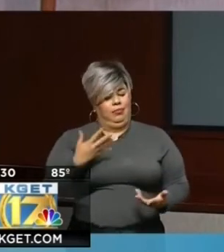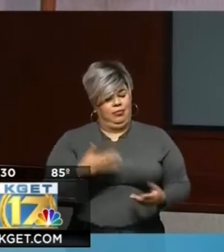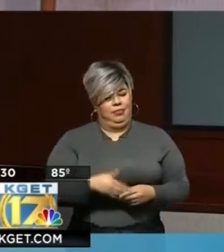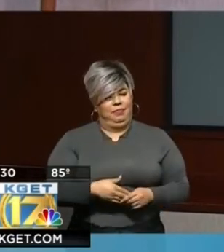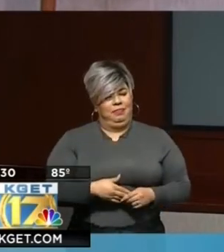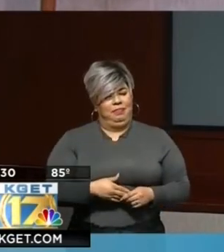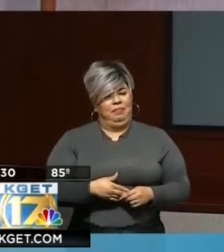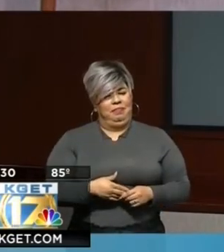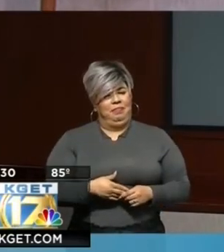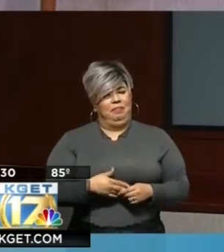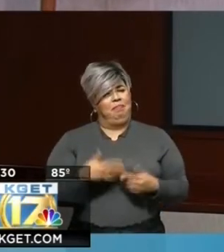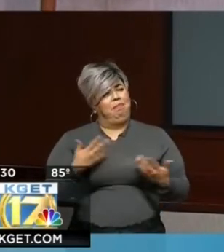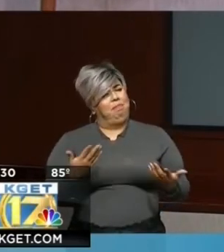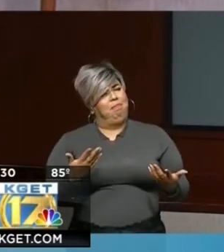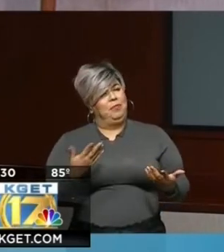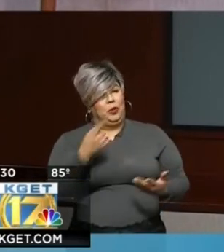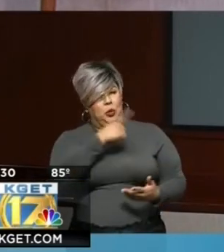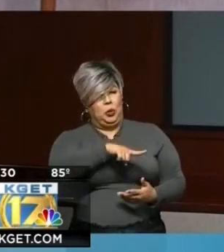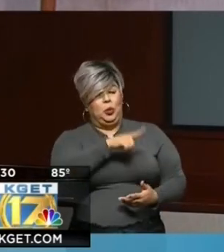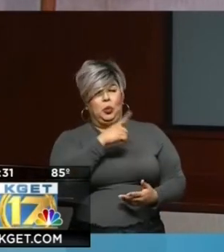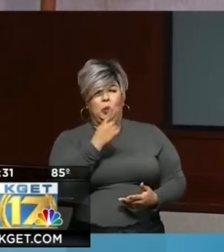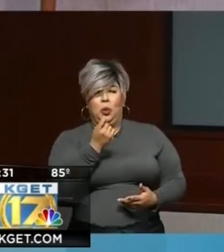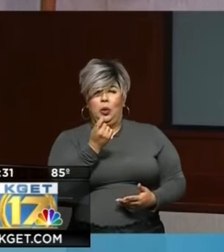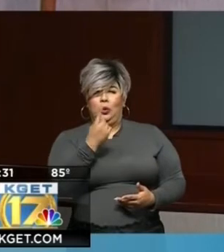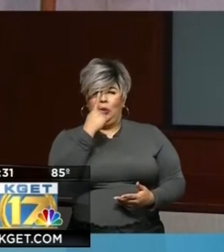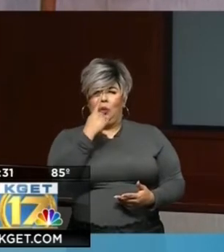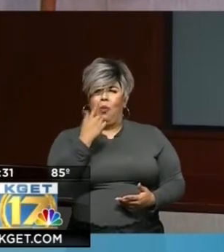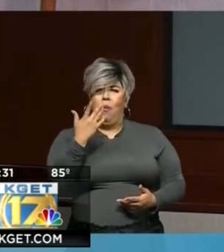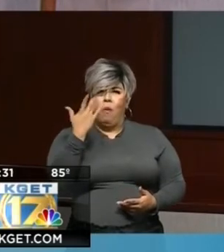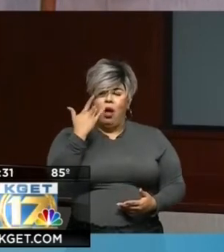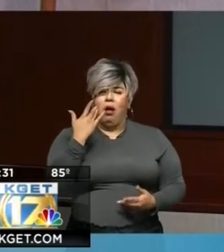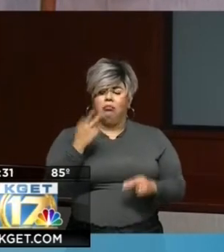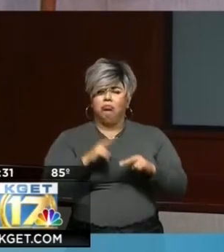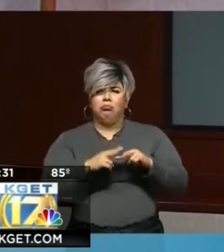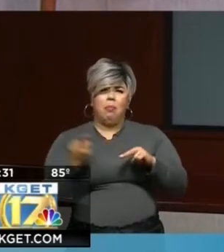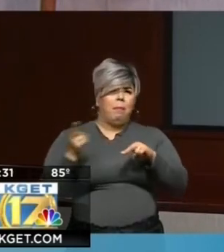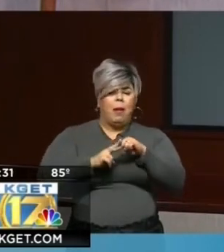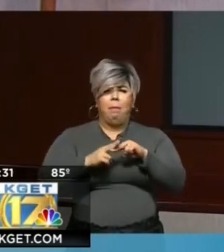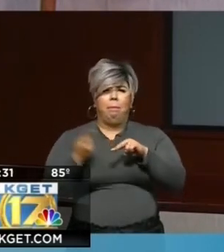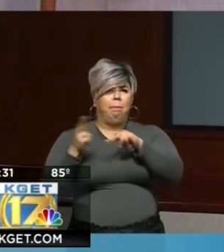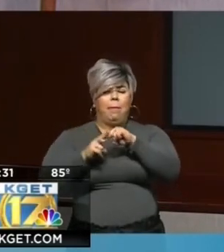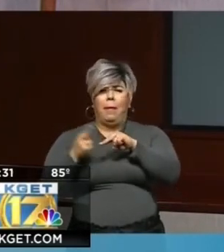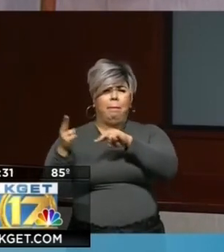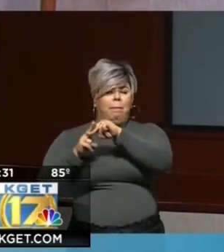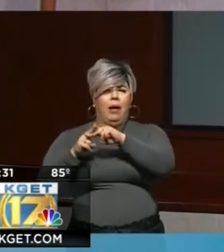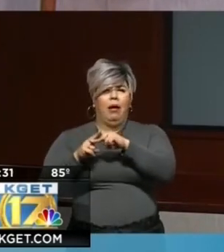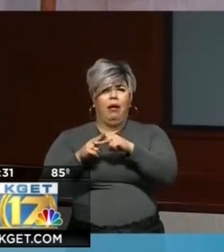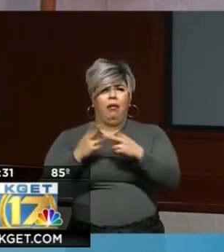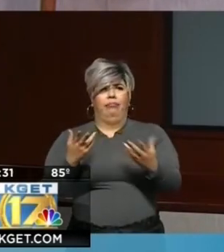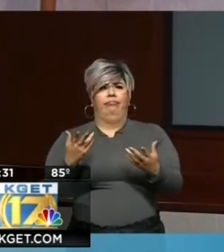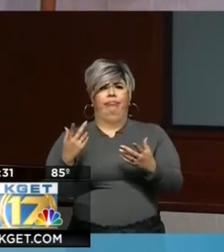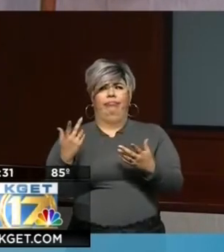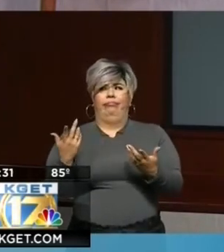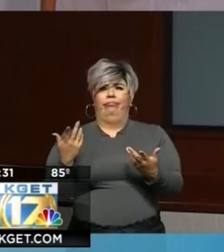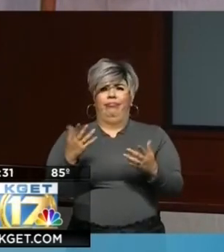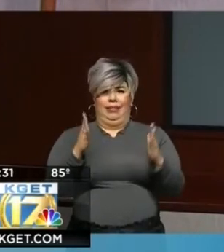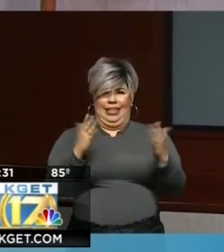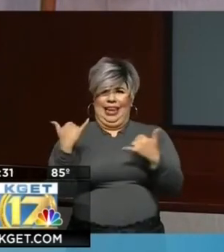CAN TELL. AND JUST WONDERED IF THERE IS AN UNDERSTANDING OF WHY THAT IS